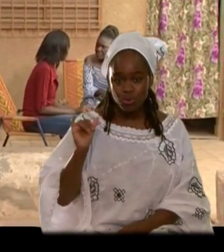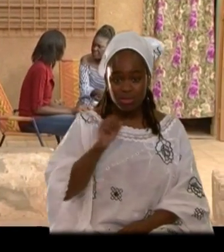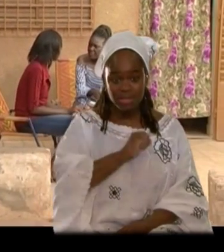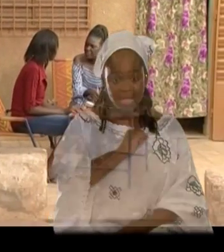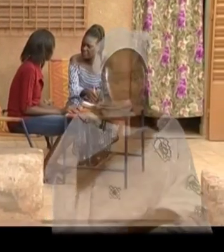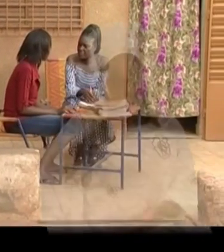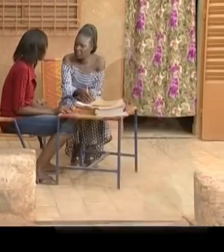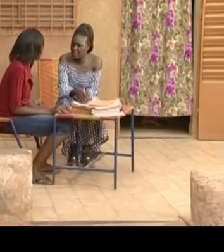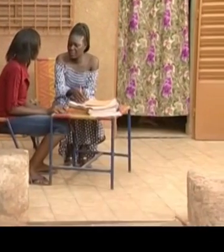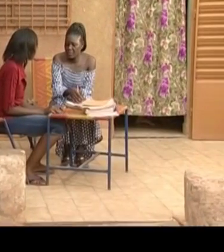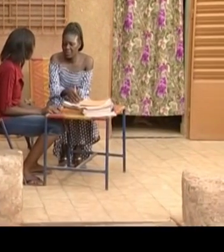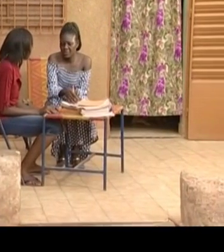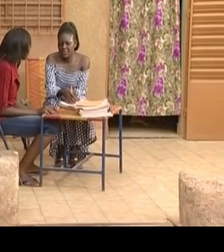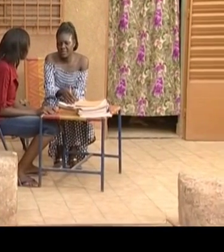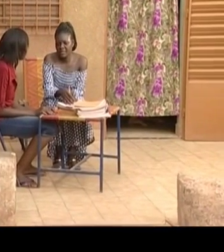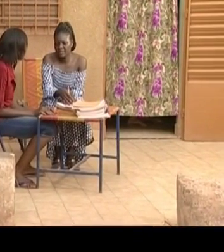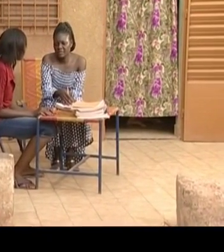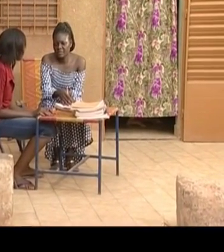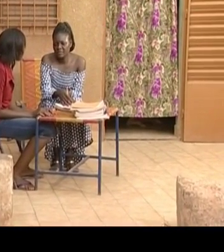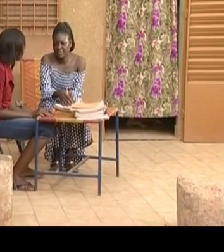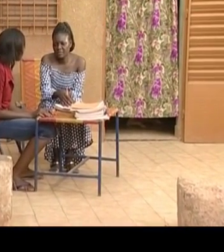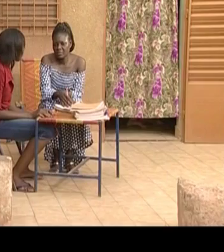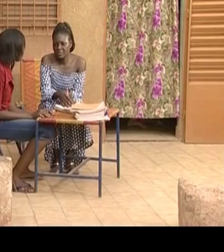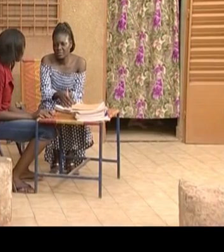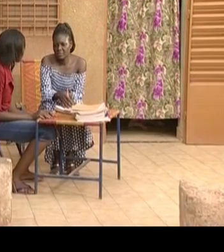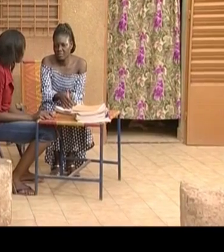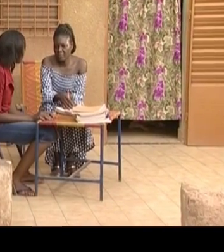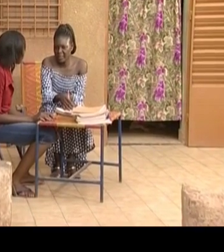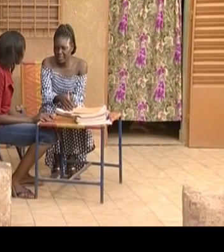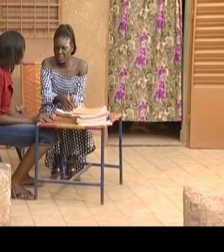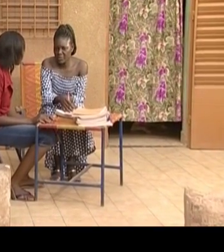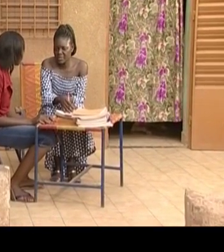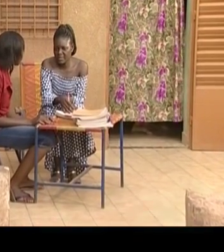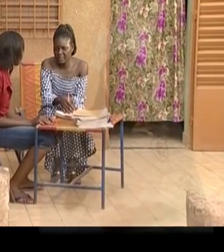Sali, my husband died of AIDS.